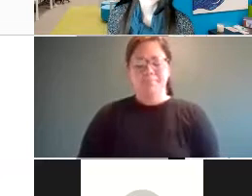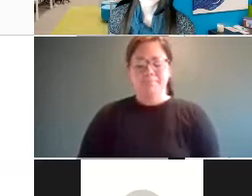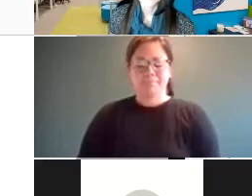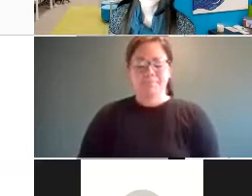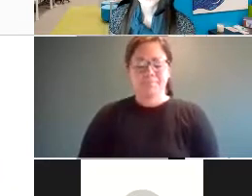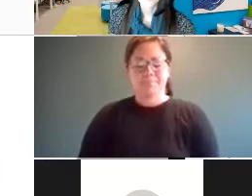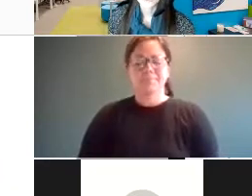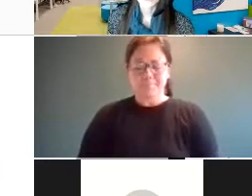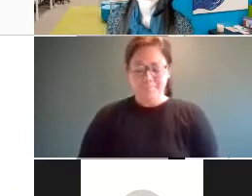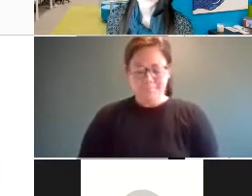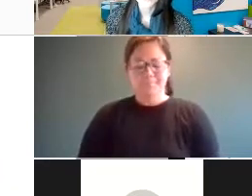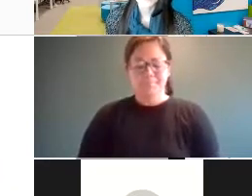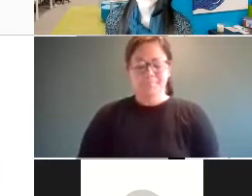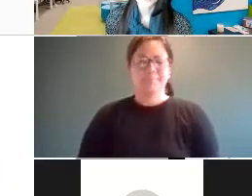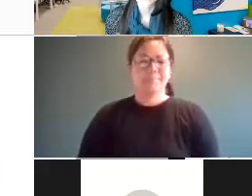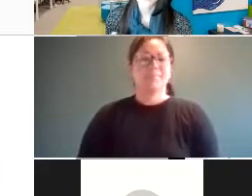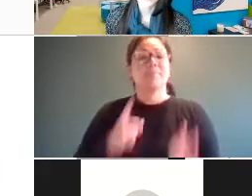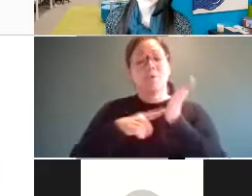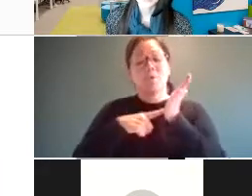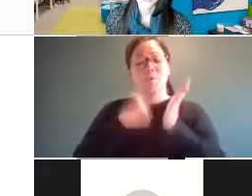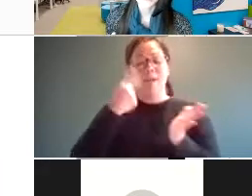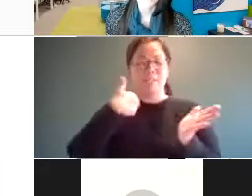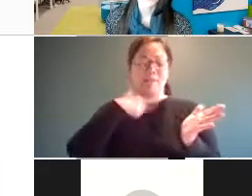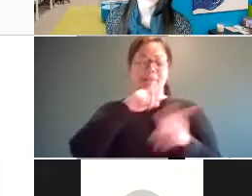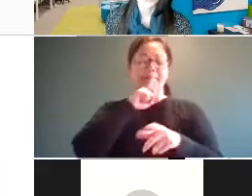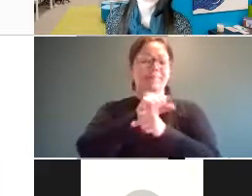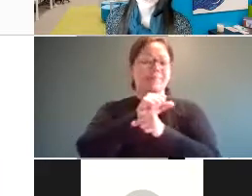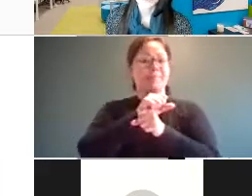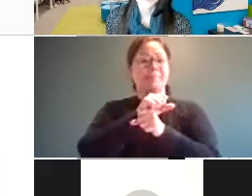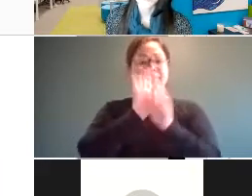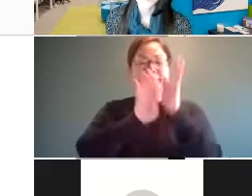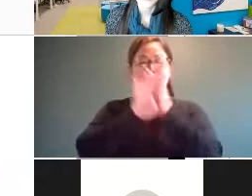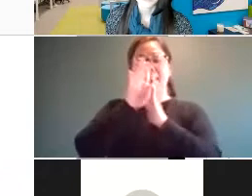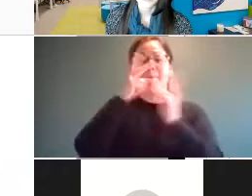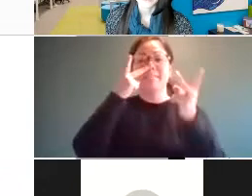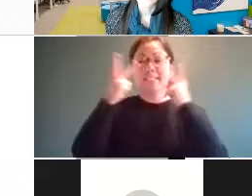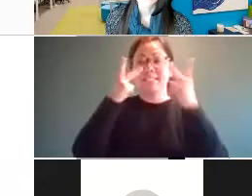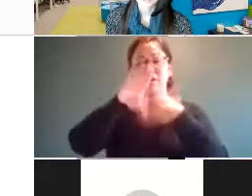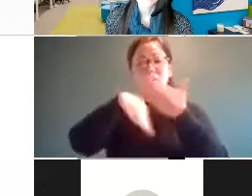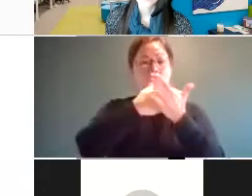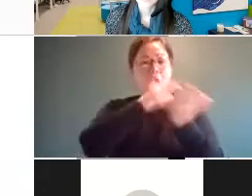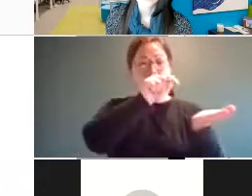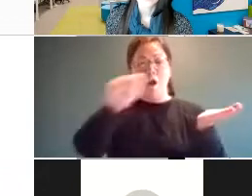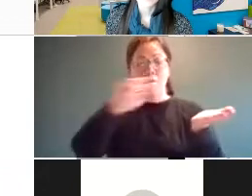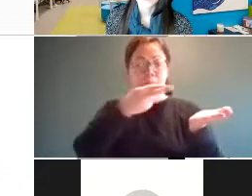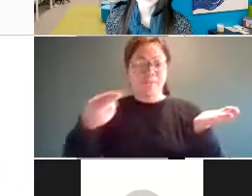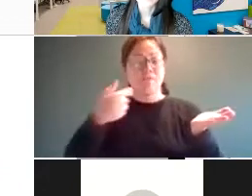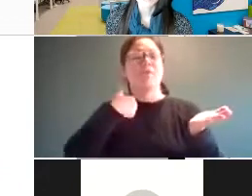And once we've sort of pulled together some of these resources and we've gone through some of those basics